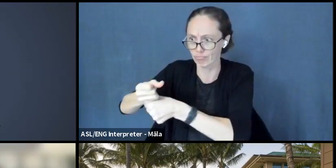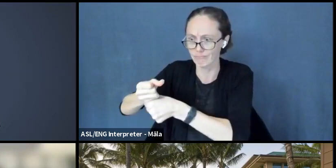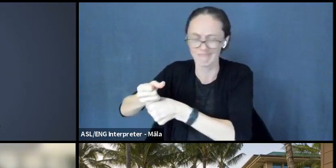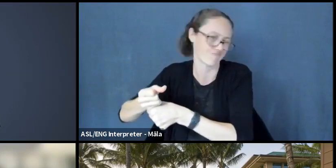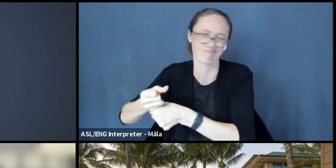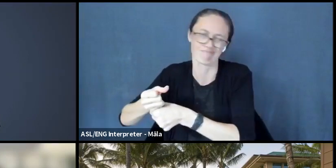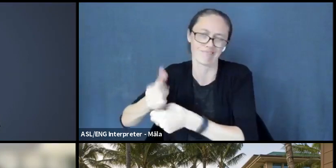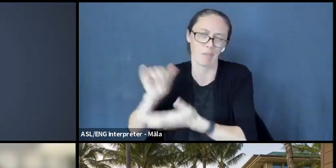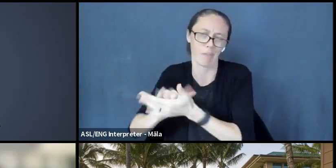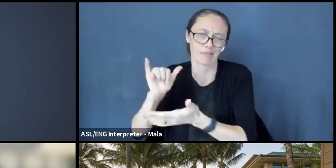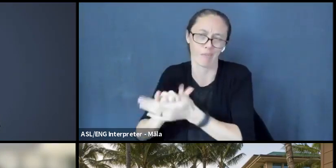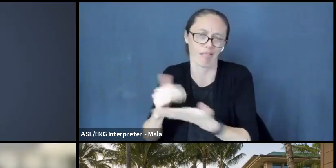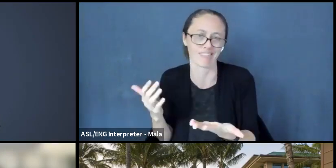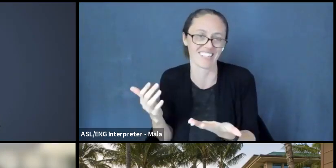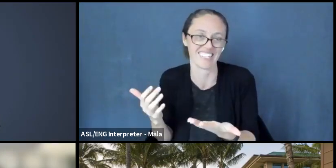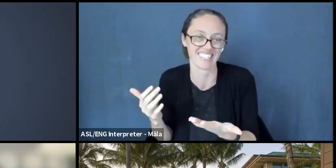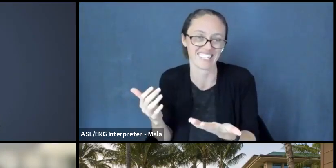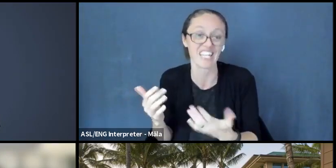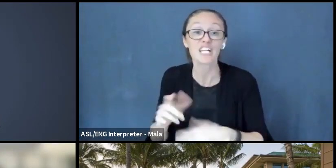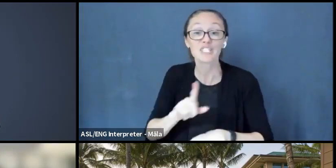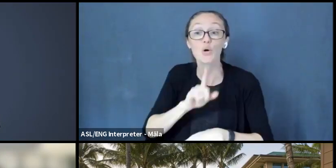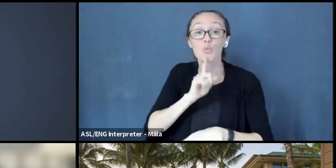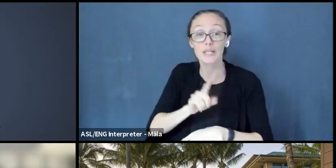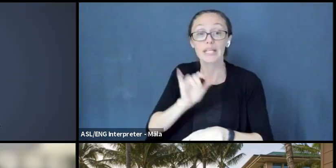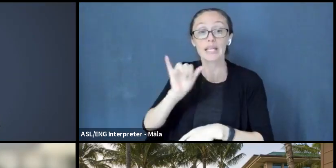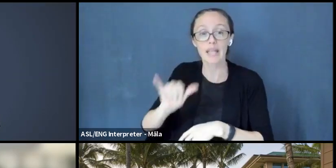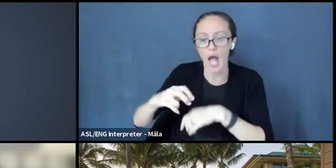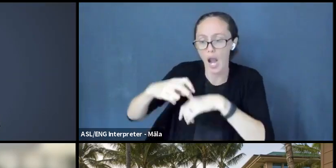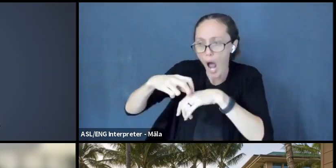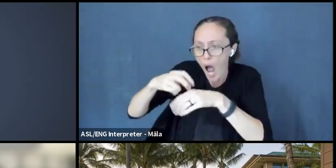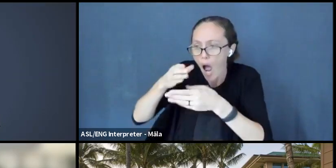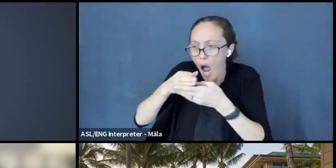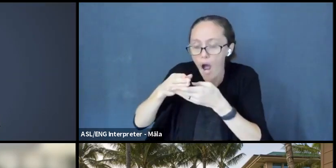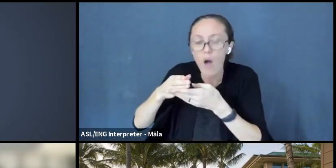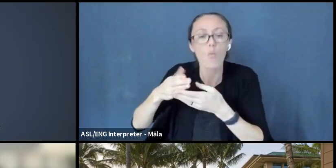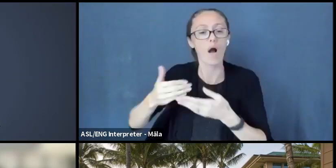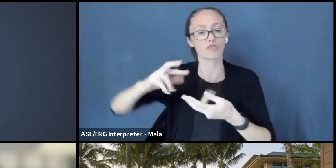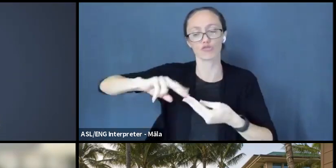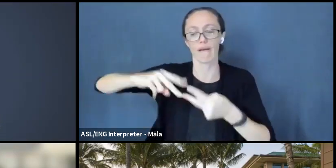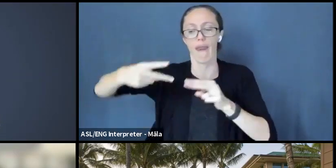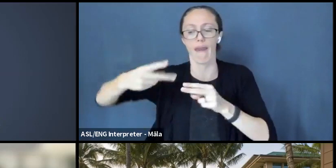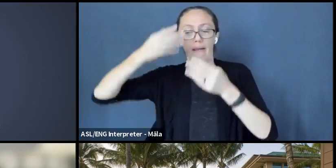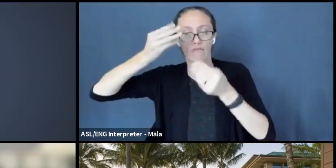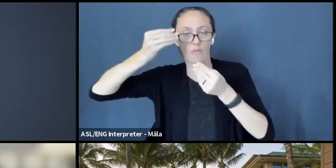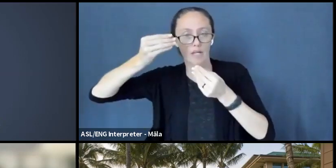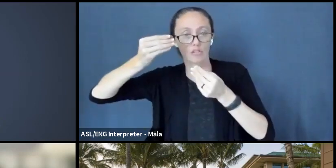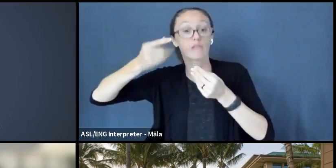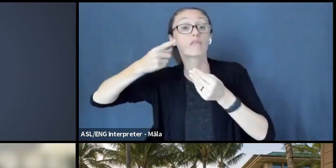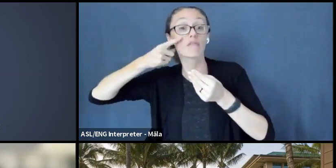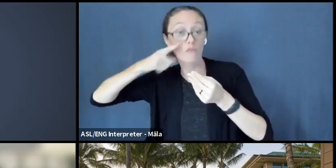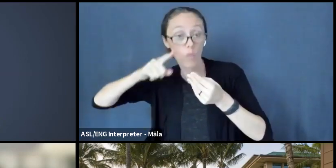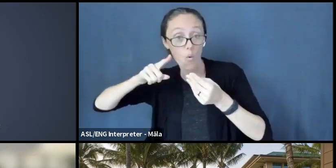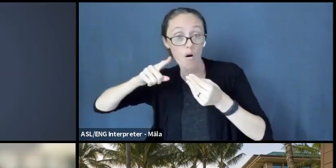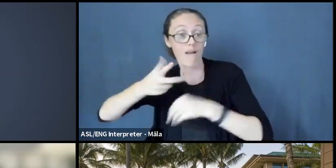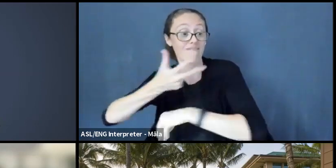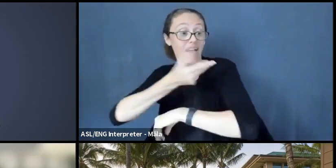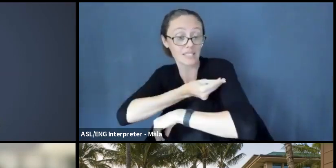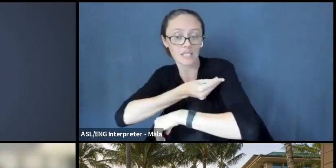So it just is used to carry the genetic information for the vaccine into the cells and once it